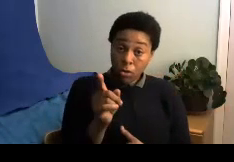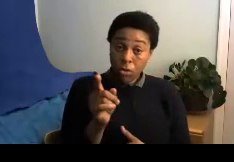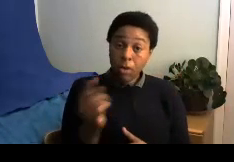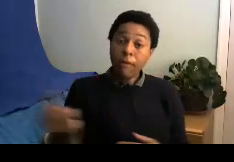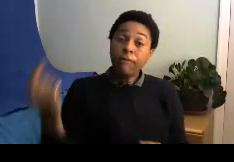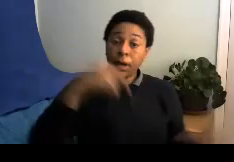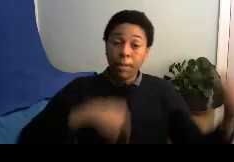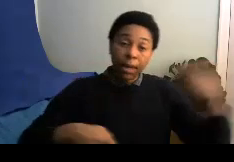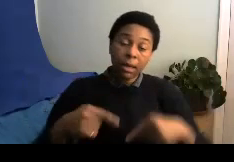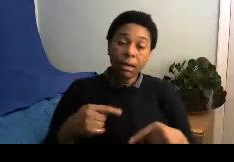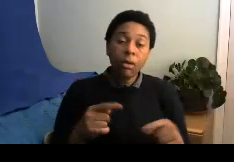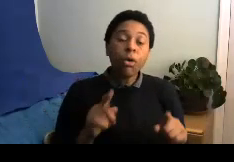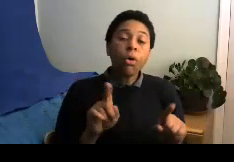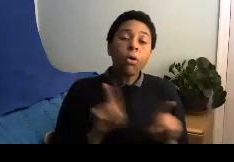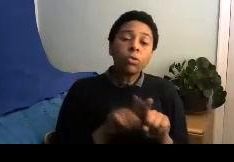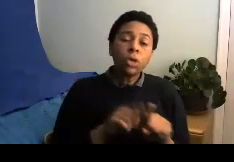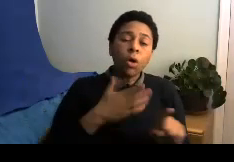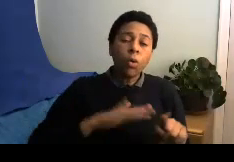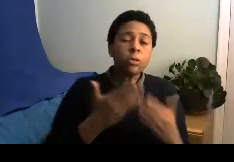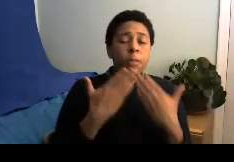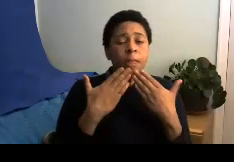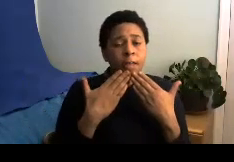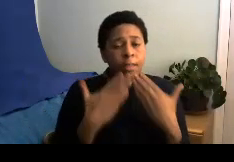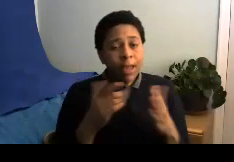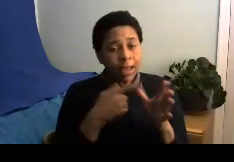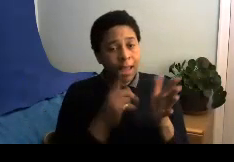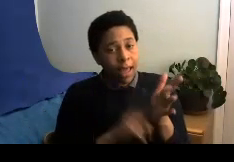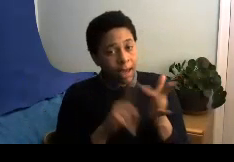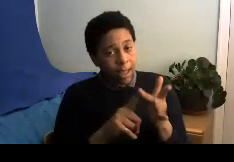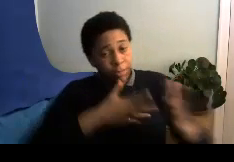Ali, for doing such a brilliant job this evening and spending